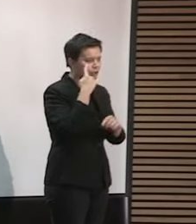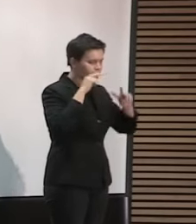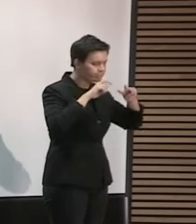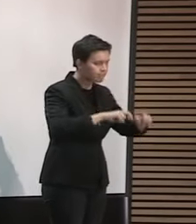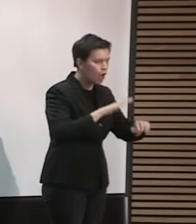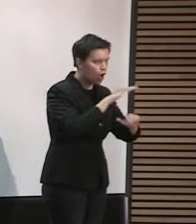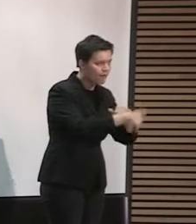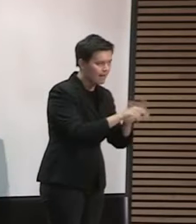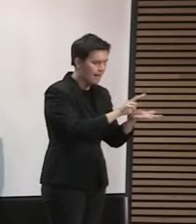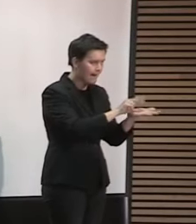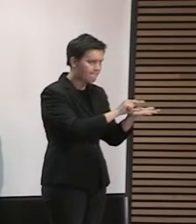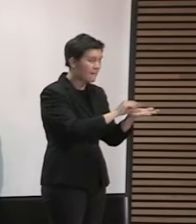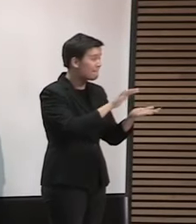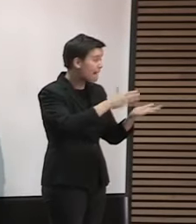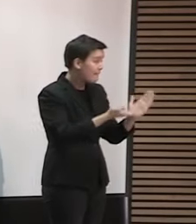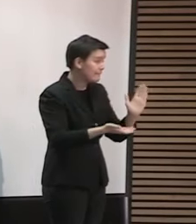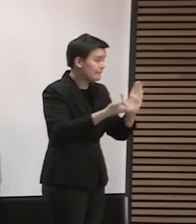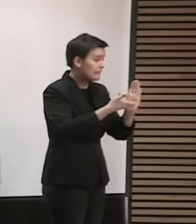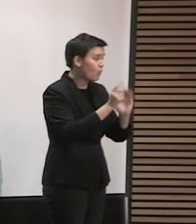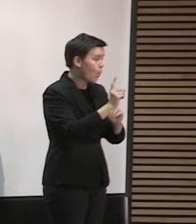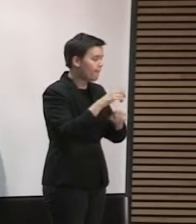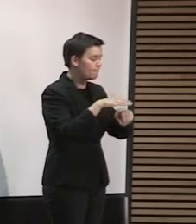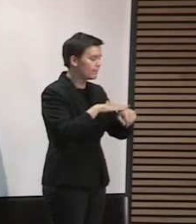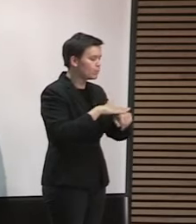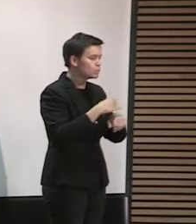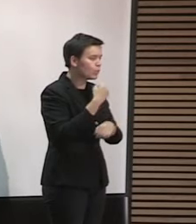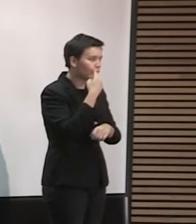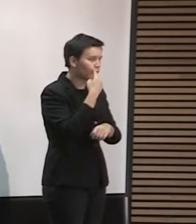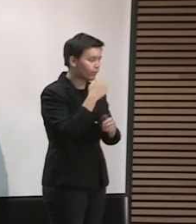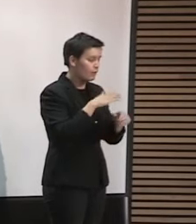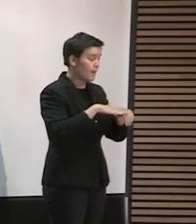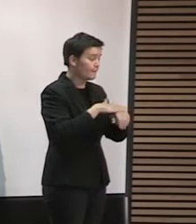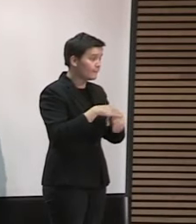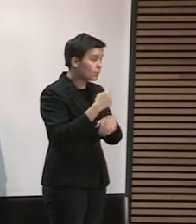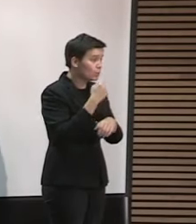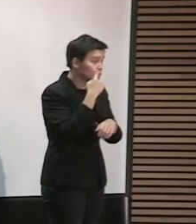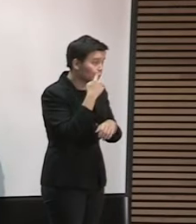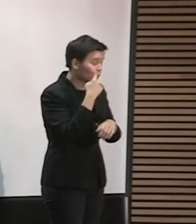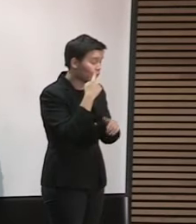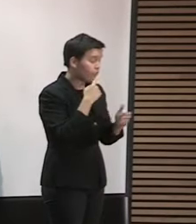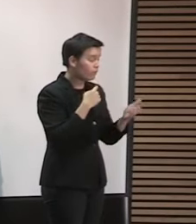last week and we've had a conversation based on that. I've also been speaking to other people involved in the